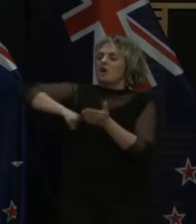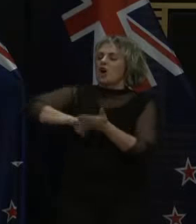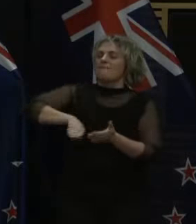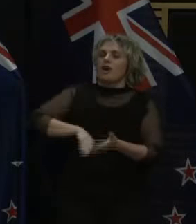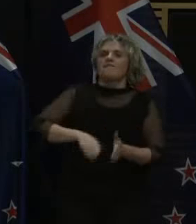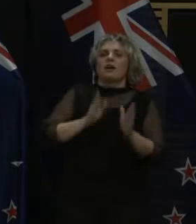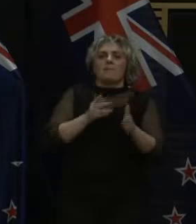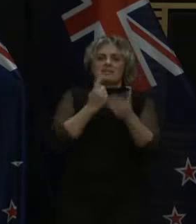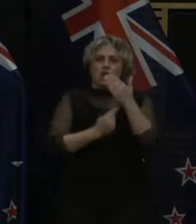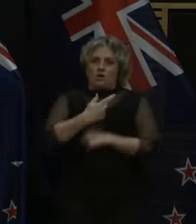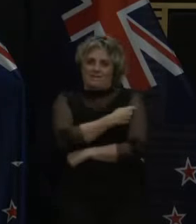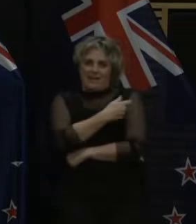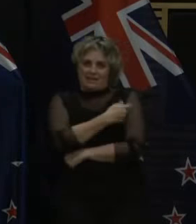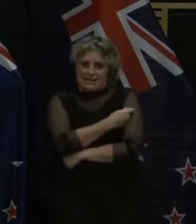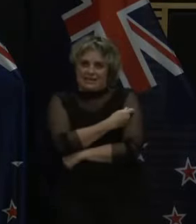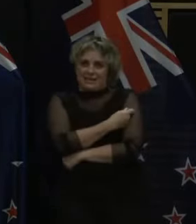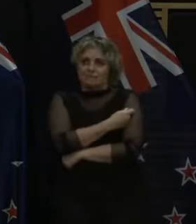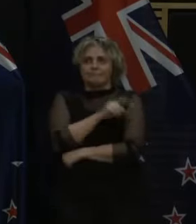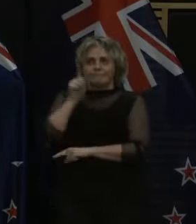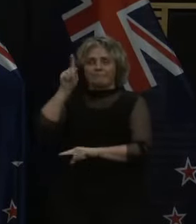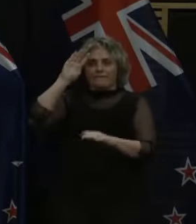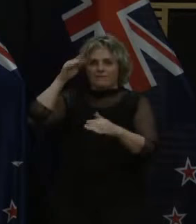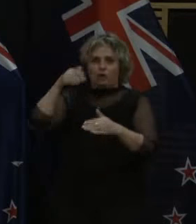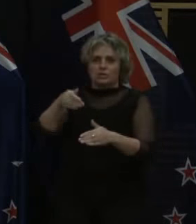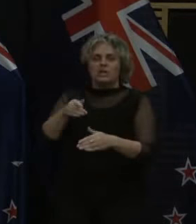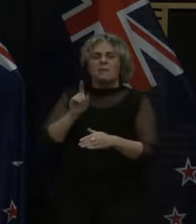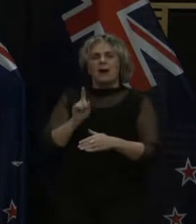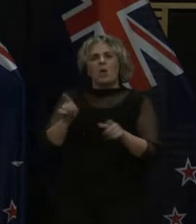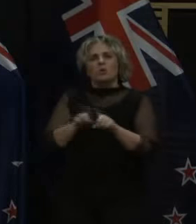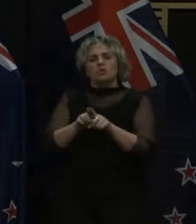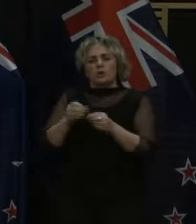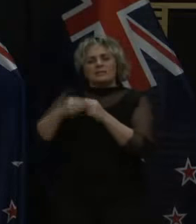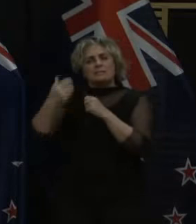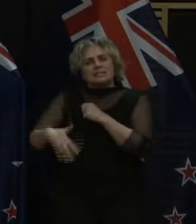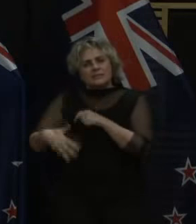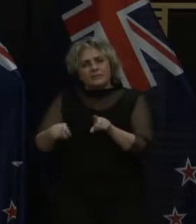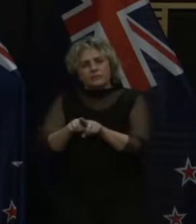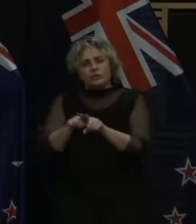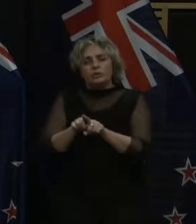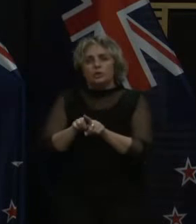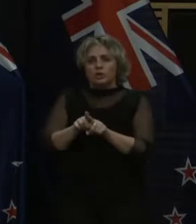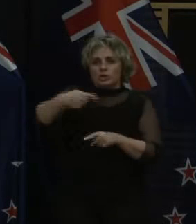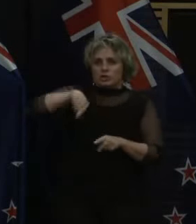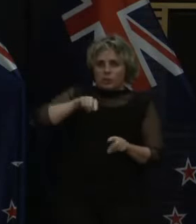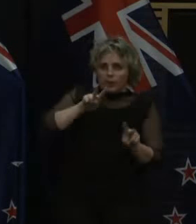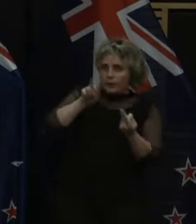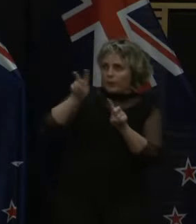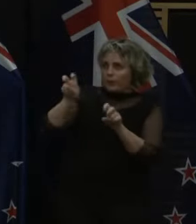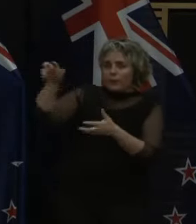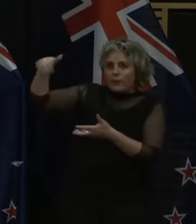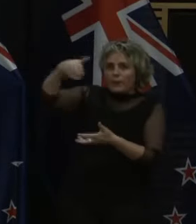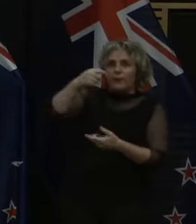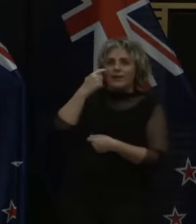with a vaccine requirement you have to have a test within 72 hours, some of those countries have removed that, for multiple